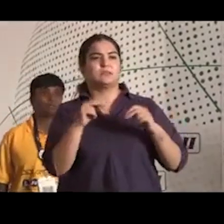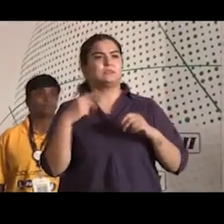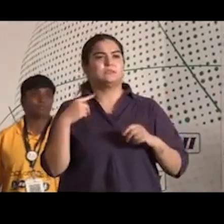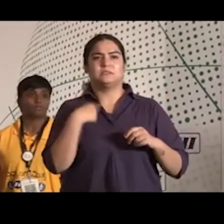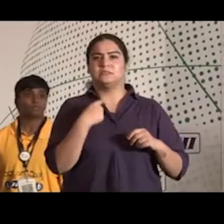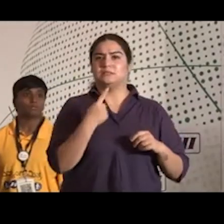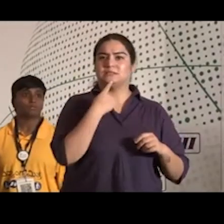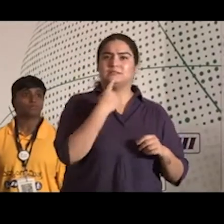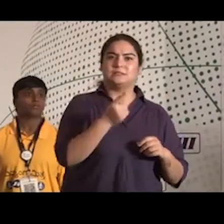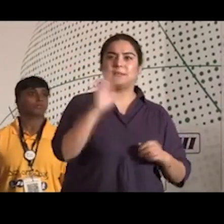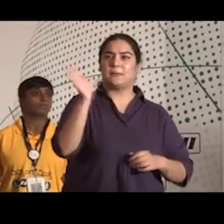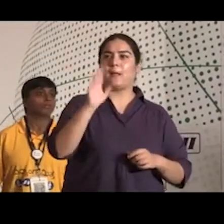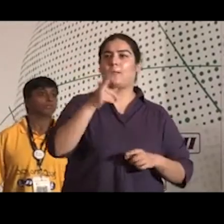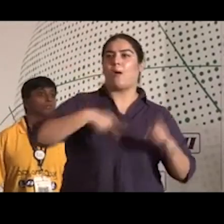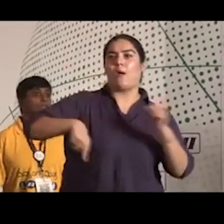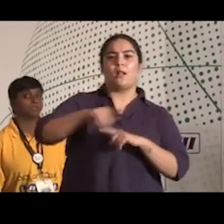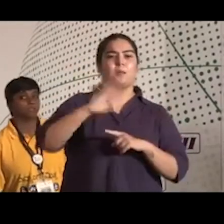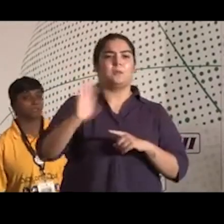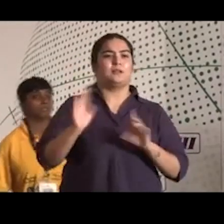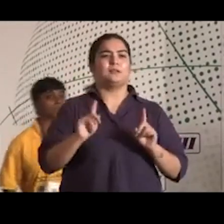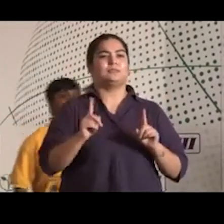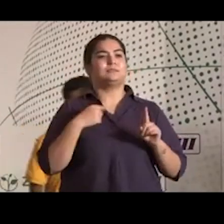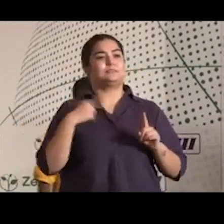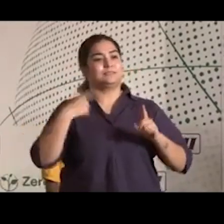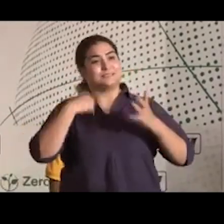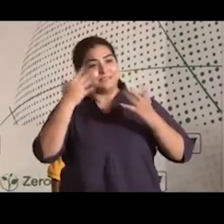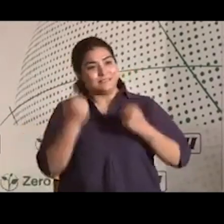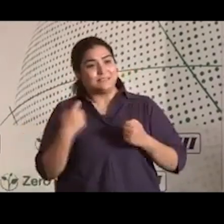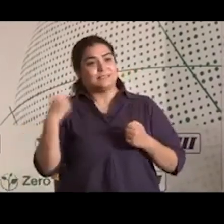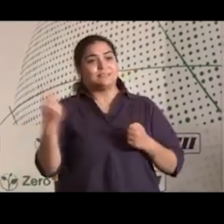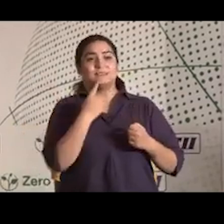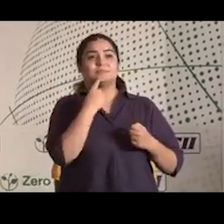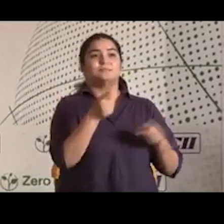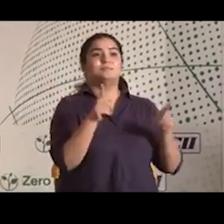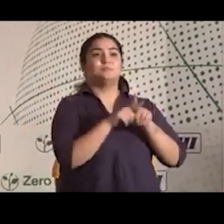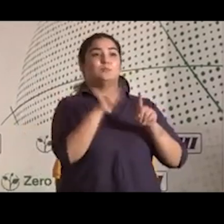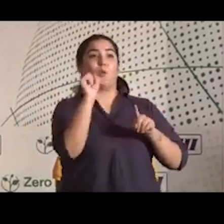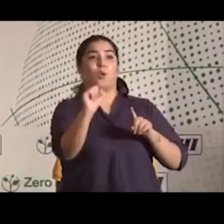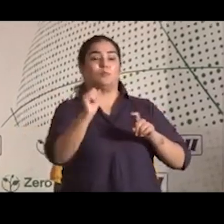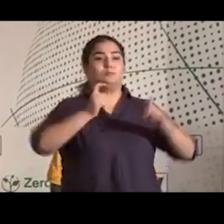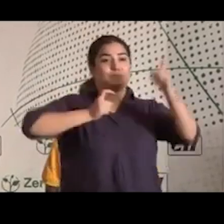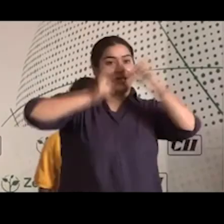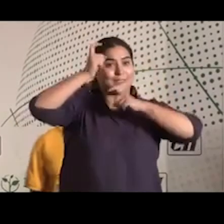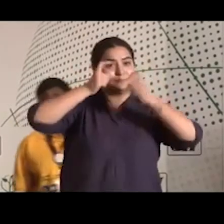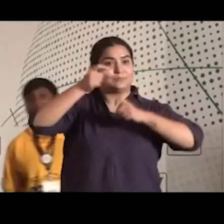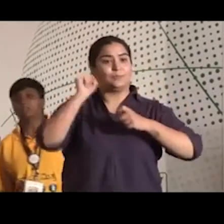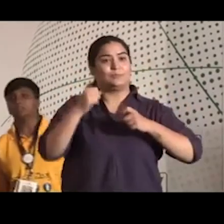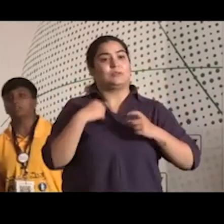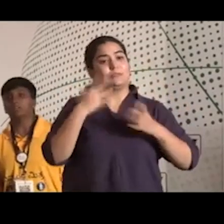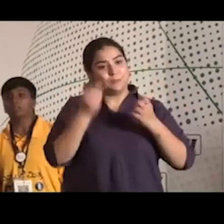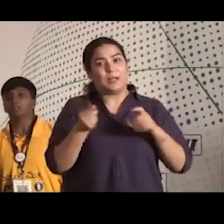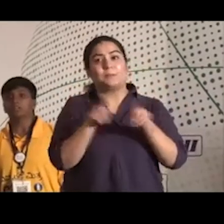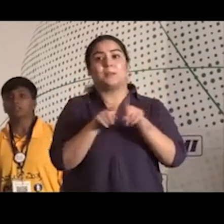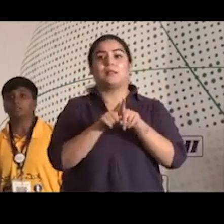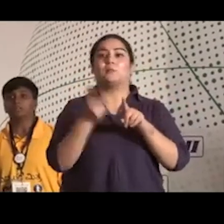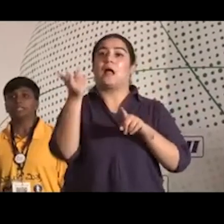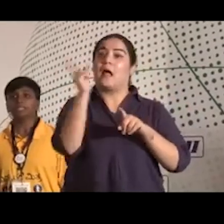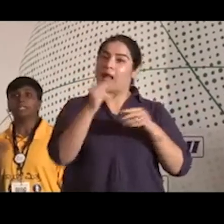bye bye to all of you, you know, So the expression of this is over. That means we'll see you again soon.